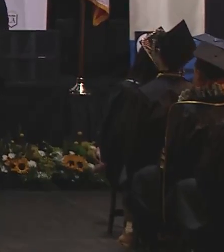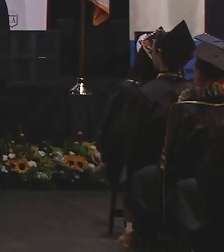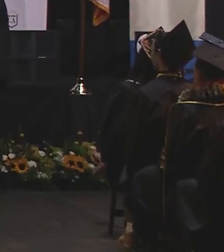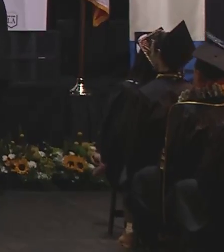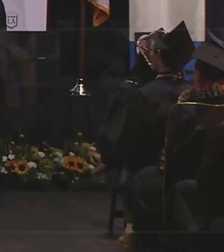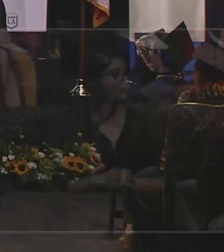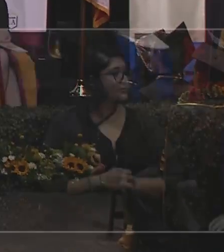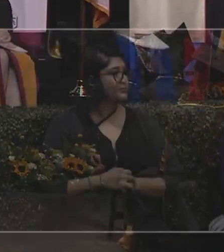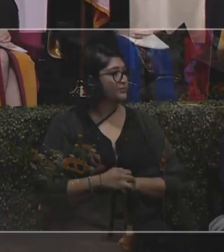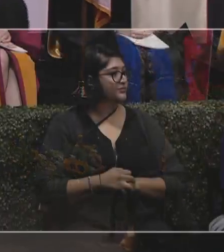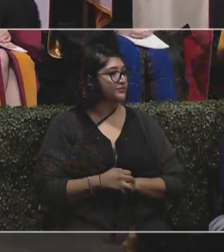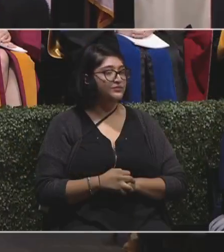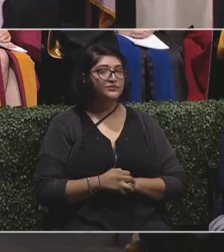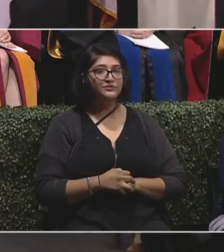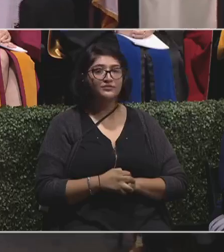RECOMMENDED BY THE UNIVERSITY FACULTY